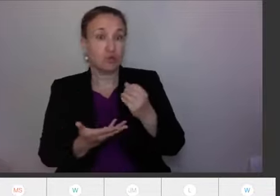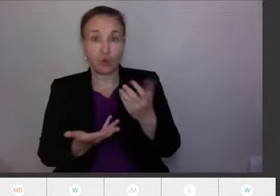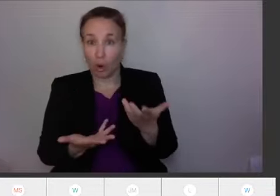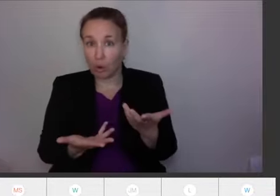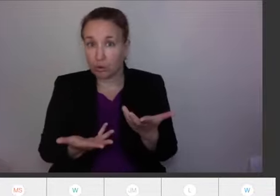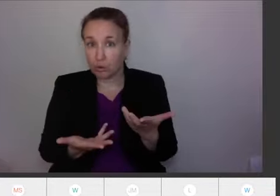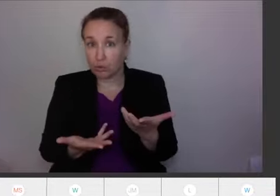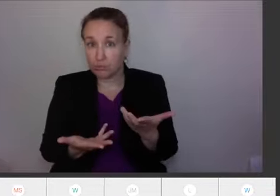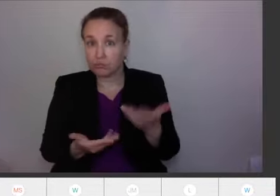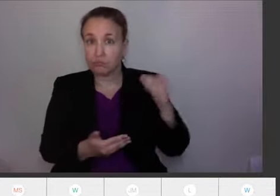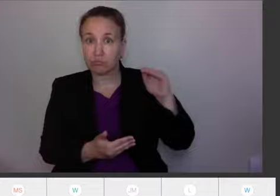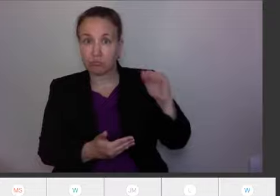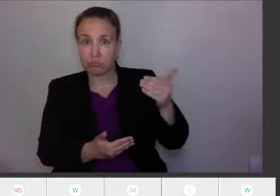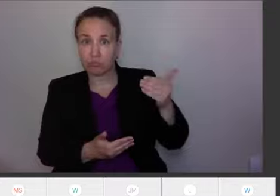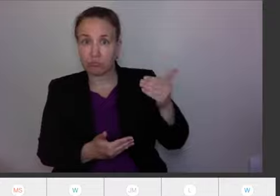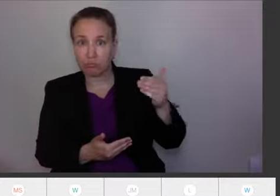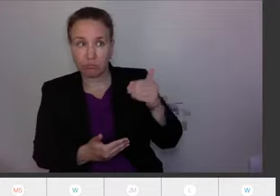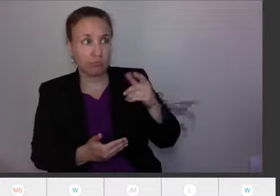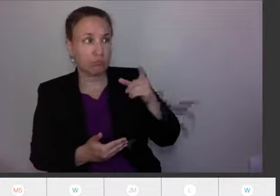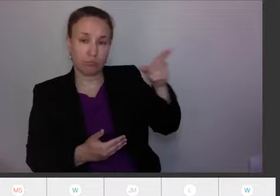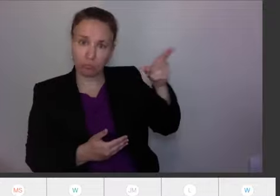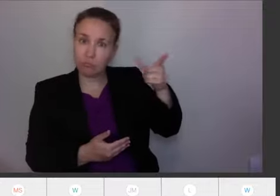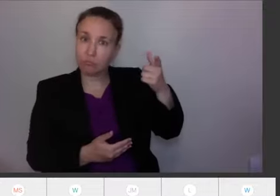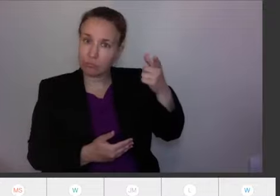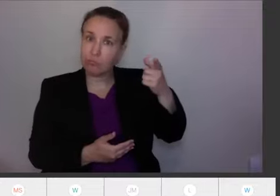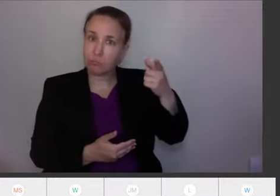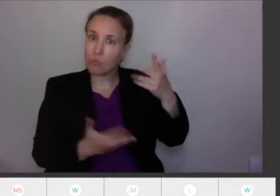there seems to be every intention to go ahead and let